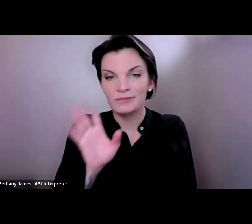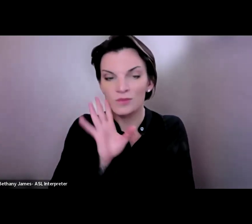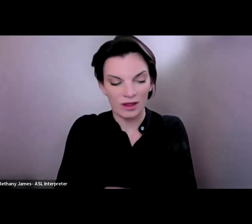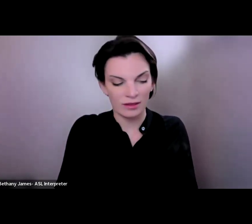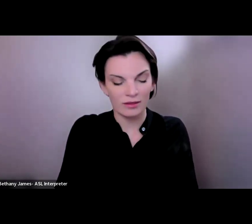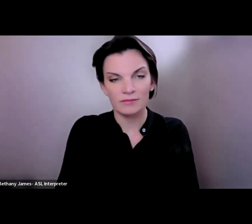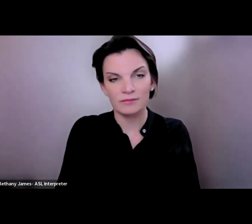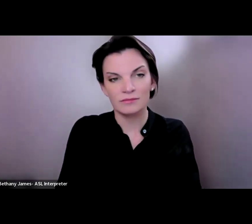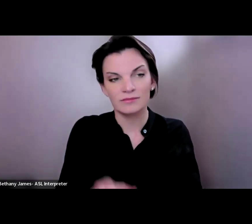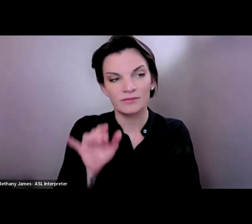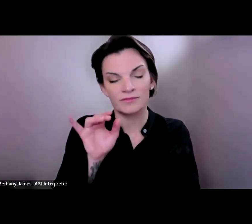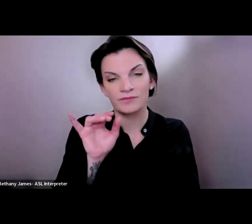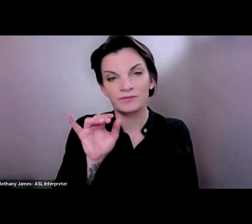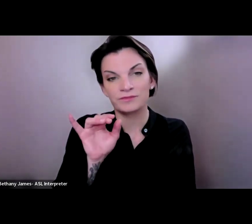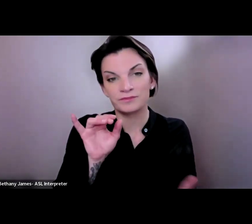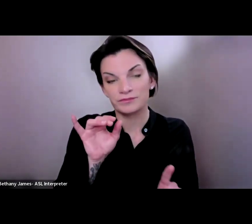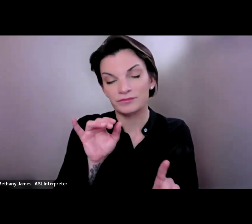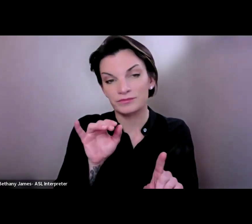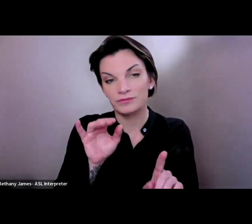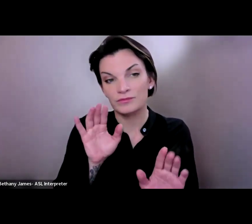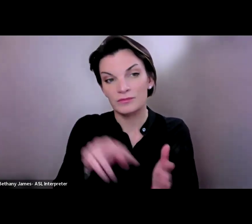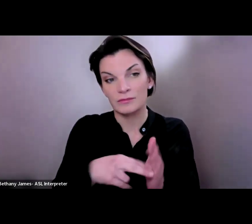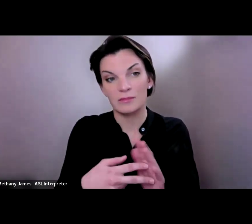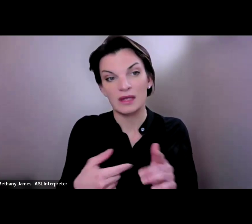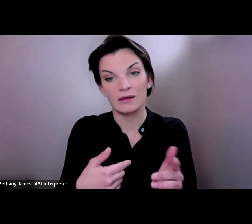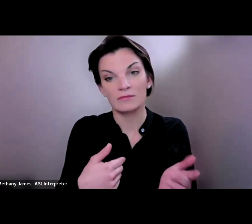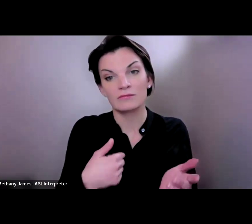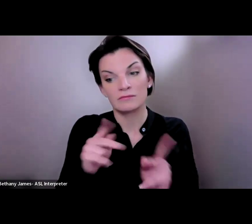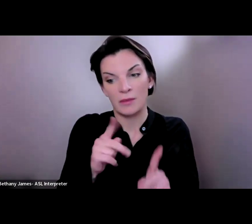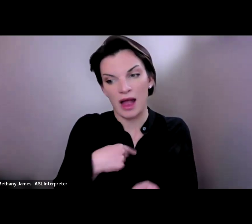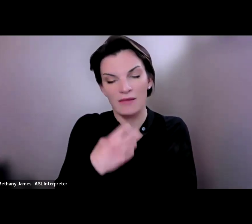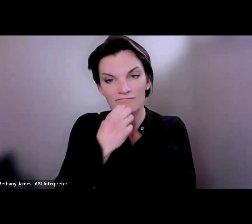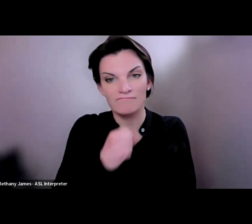of the life that you choose to live, you lose people who maybe weren't important to you. And